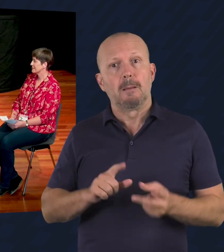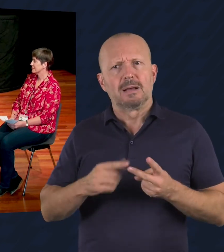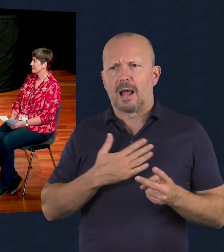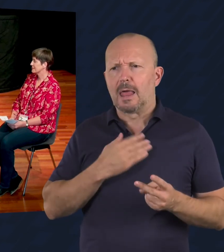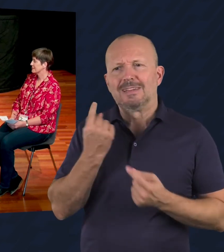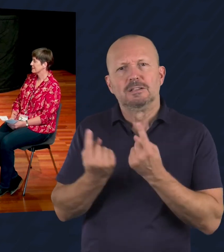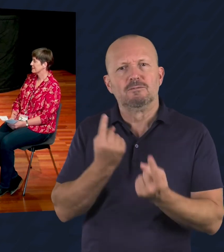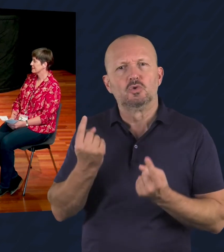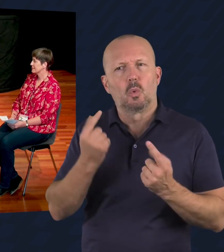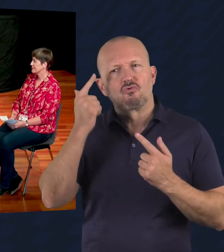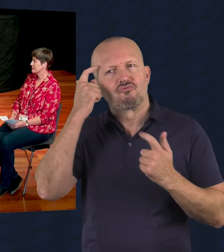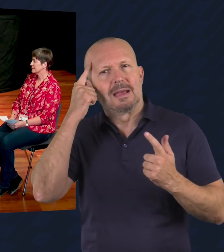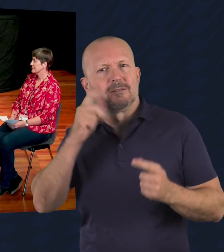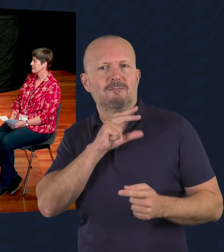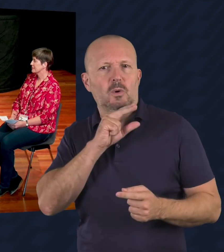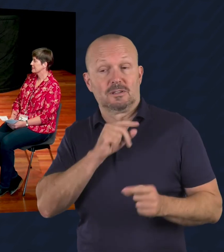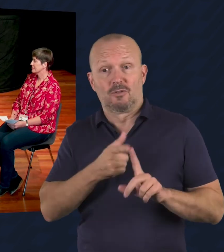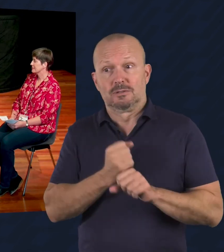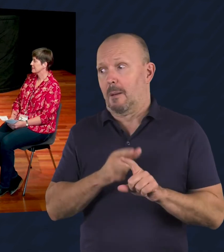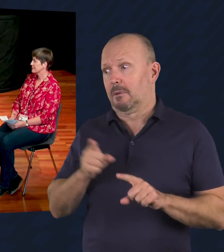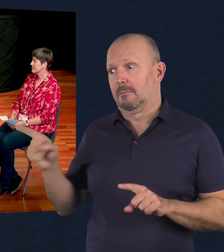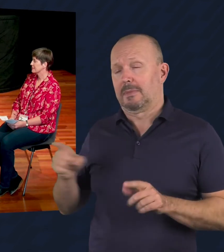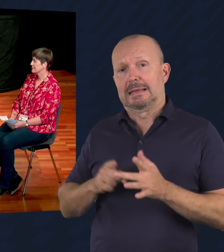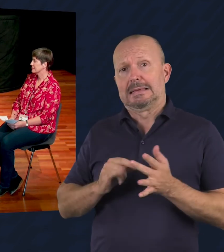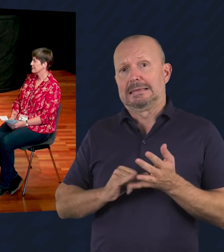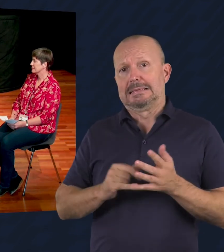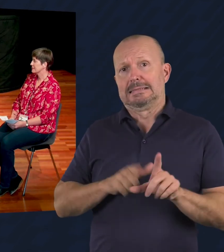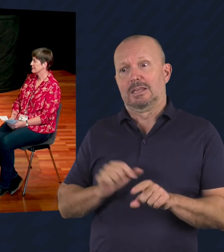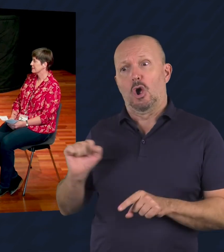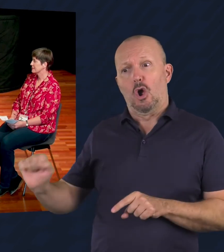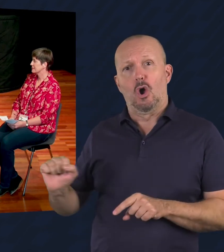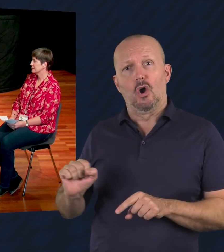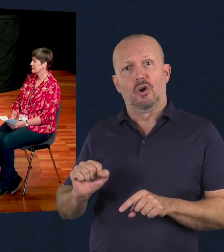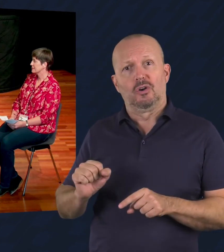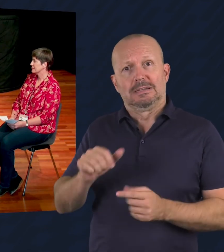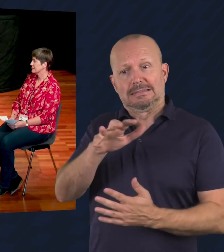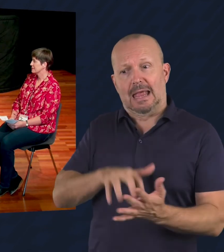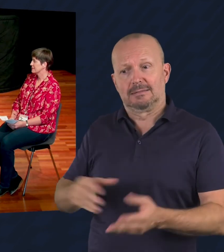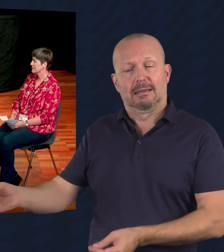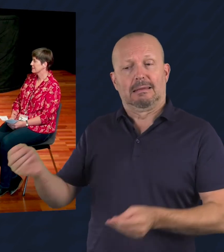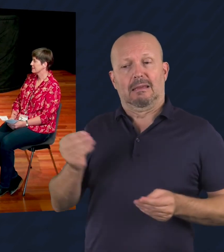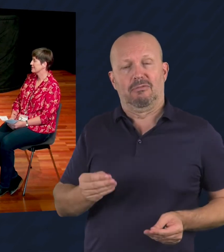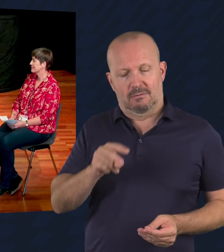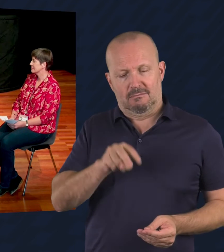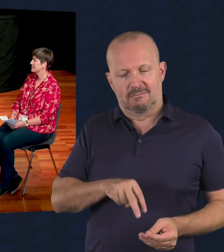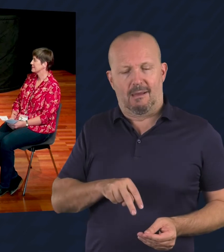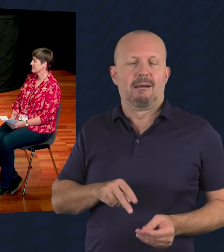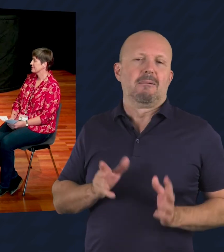the individual creative voices that came through. For instance, any time I was recording a text that Izzy had written, I knew it was Izzy's writing because she had